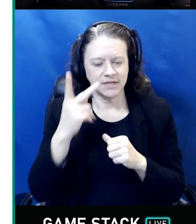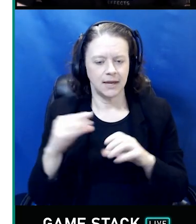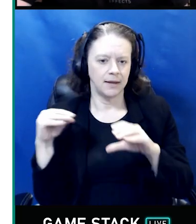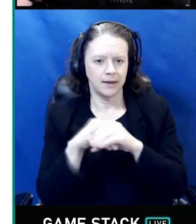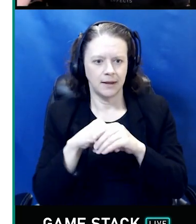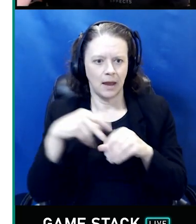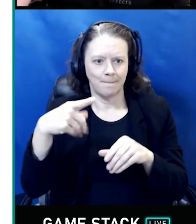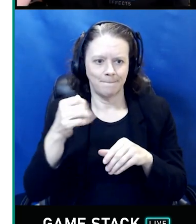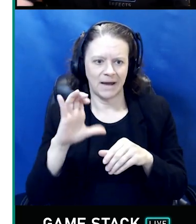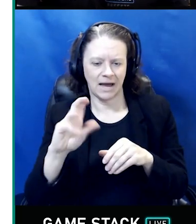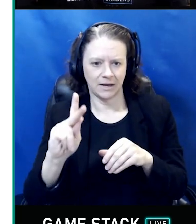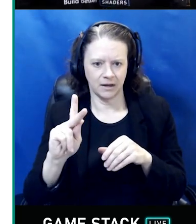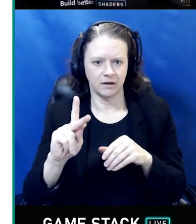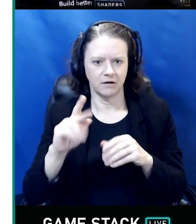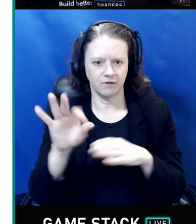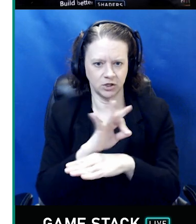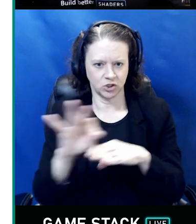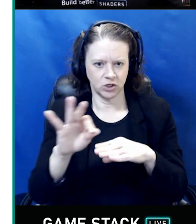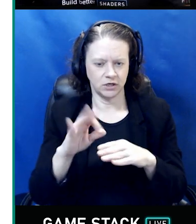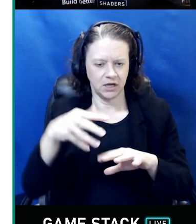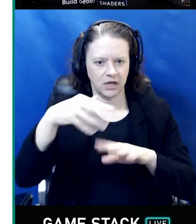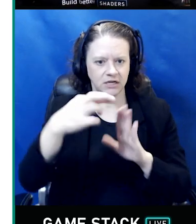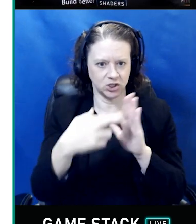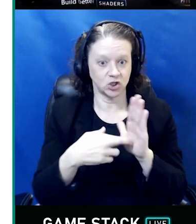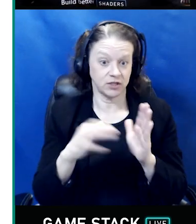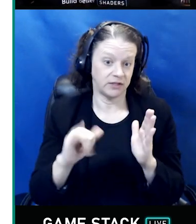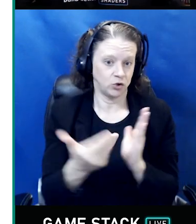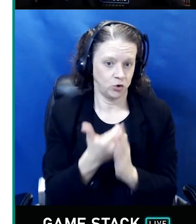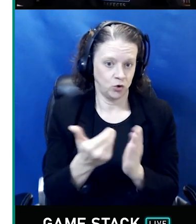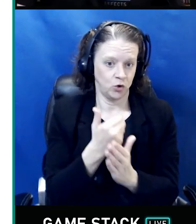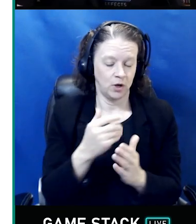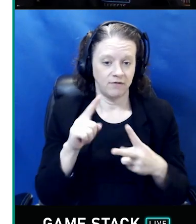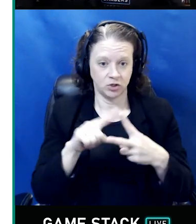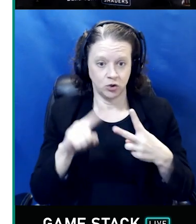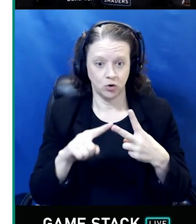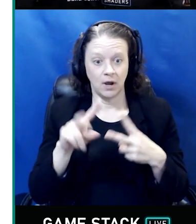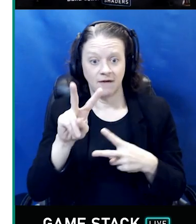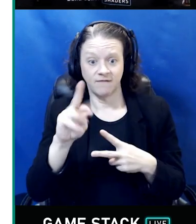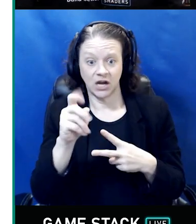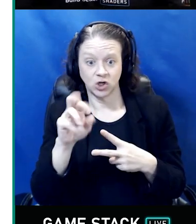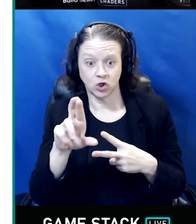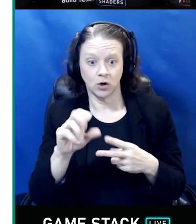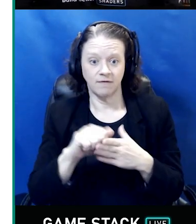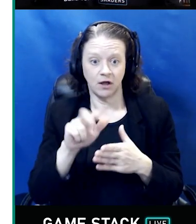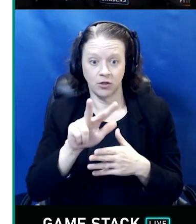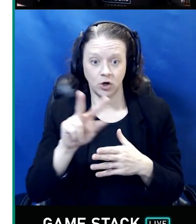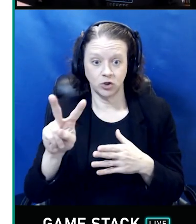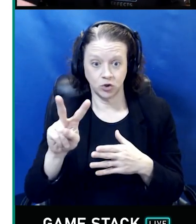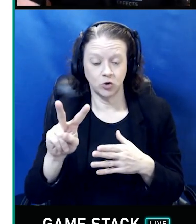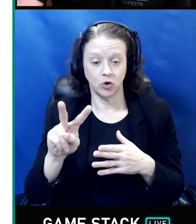which are new, and we give you two options. You can take a vector of 32-bit integers or a vector of 16-bit integers,